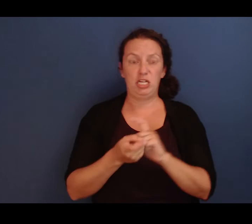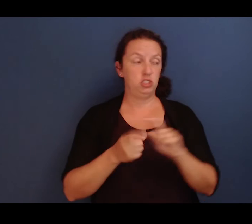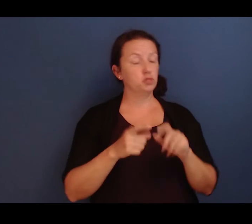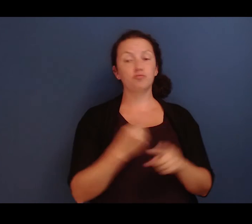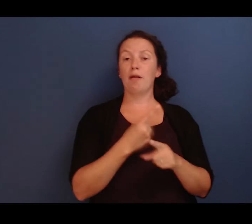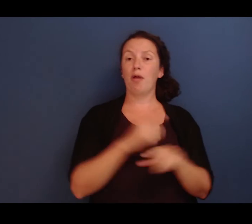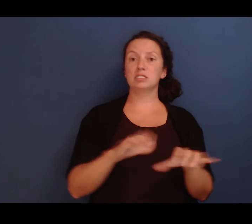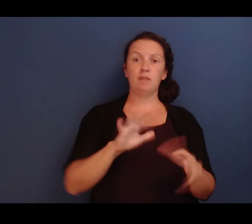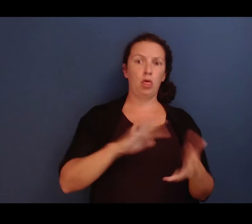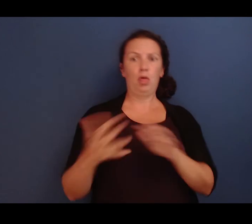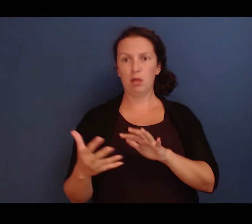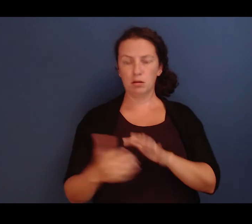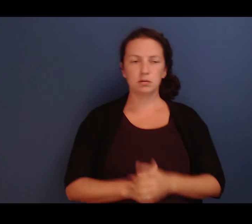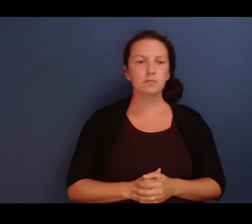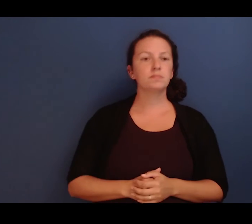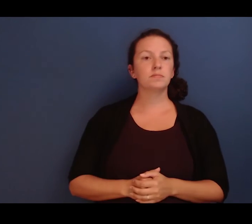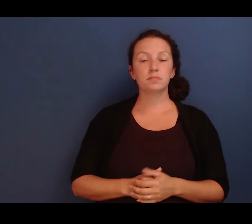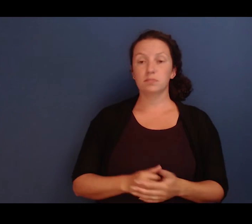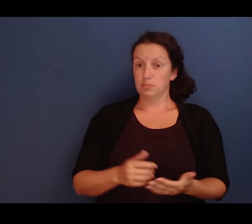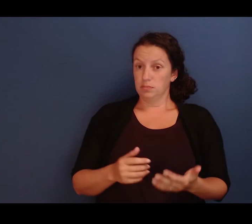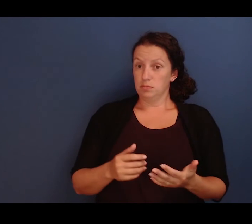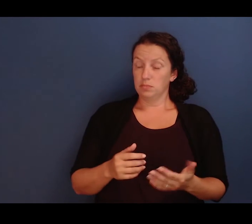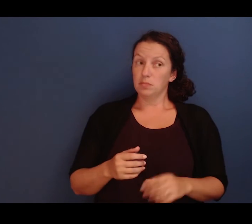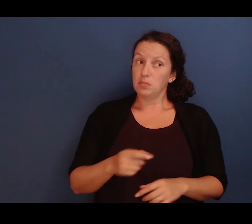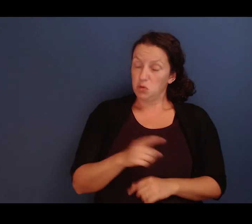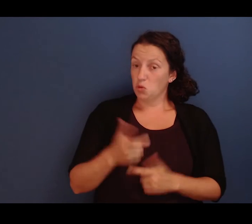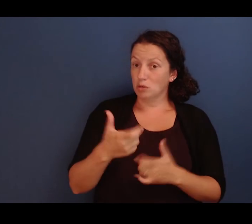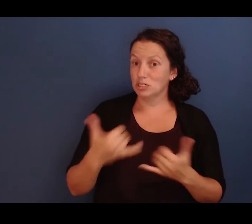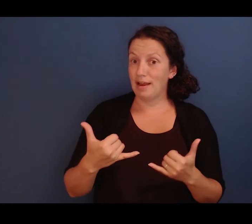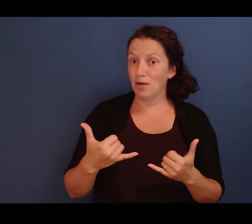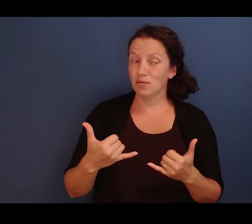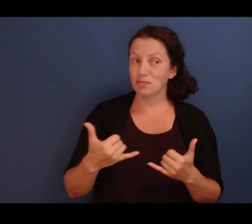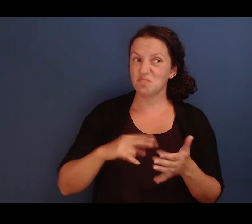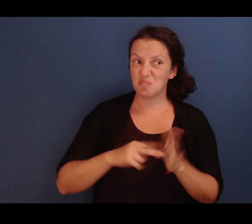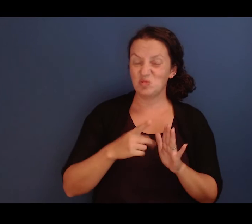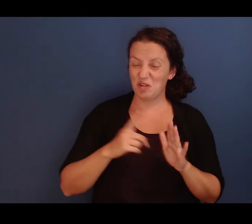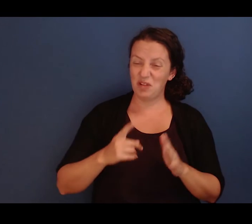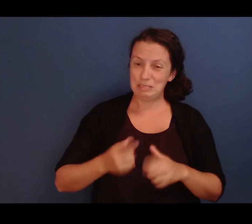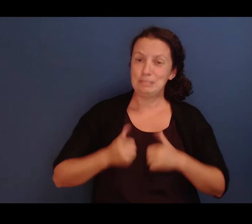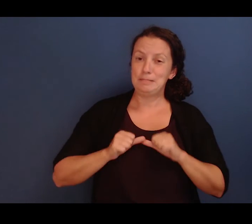At the very least (since you're watching this) we’ve survived the pandemic so far. I've